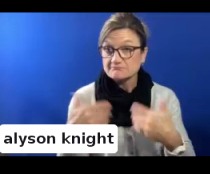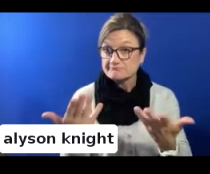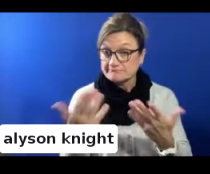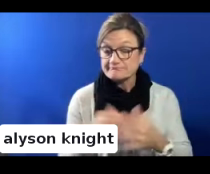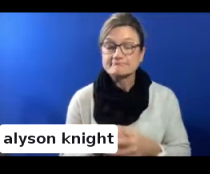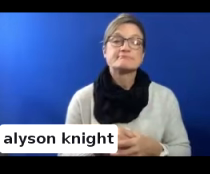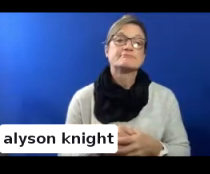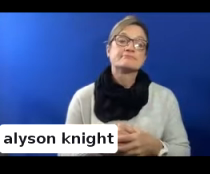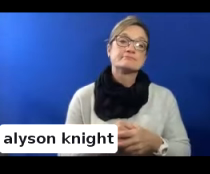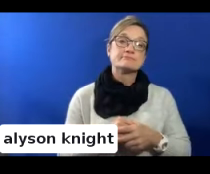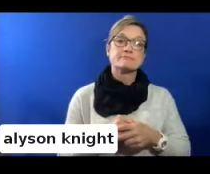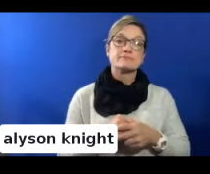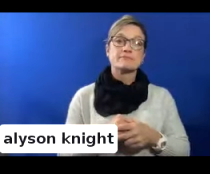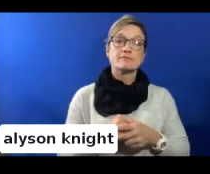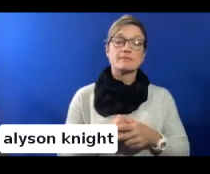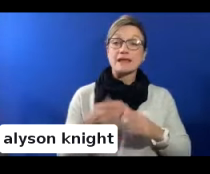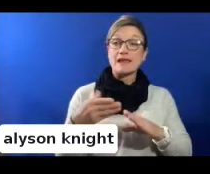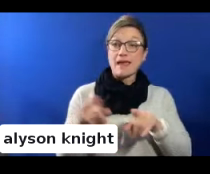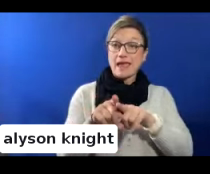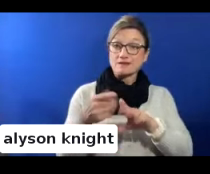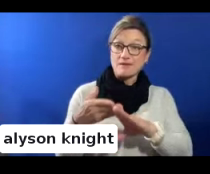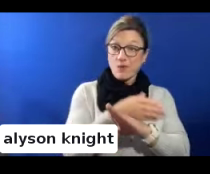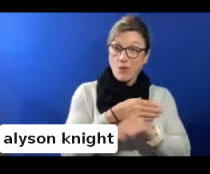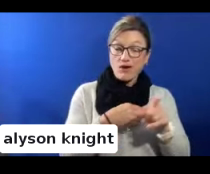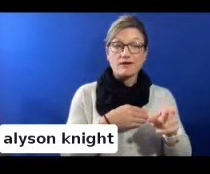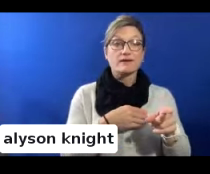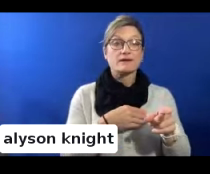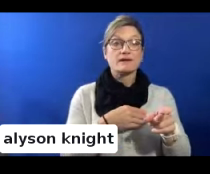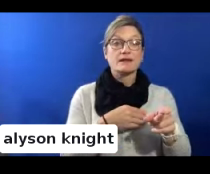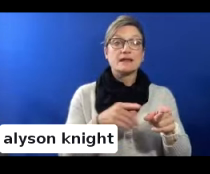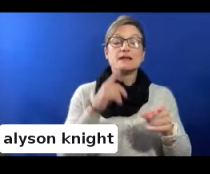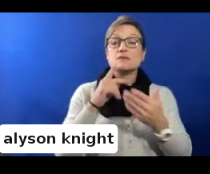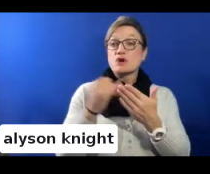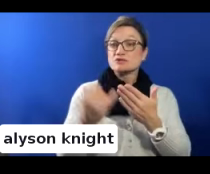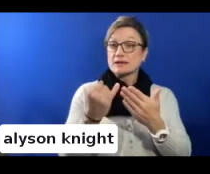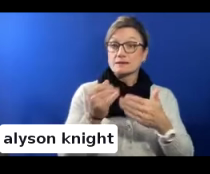And as before, this is a project completion question.